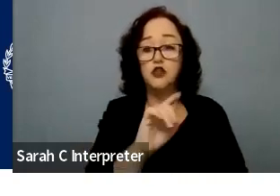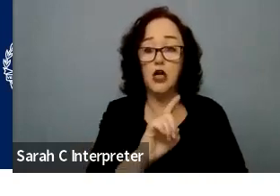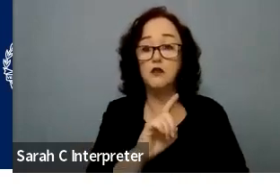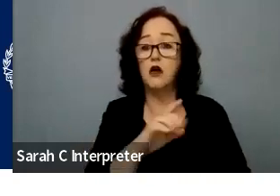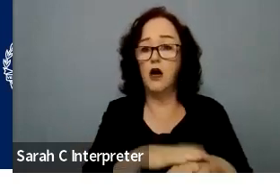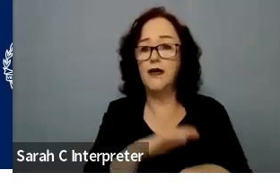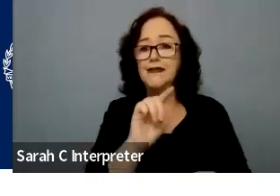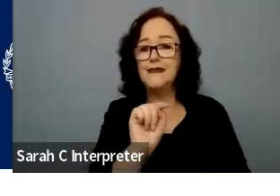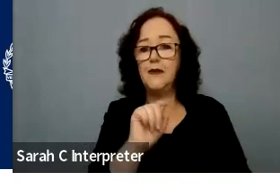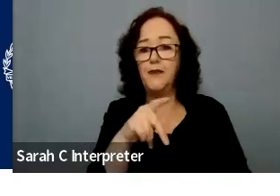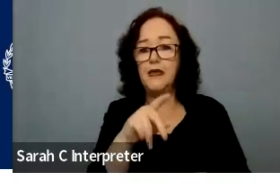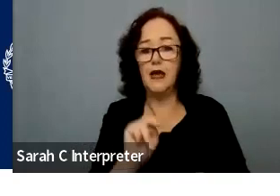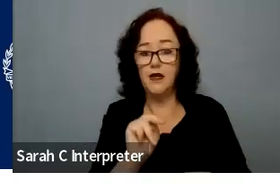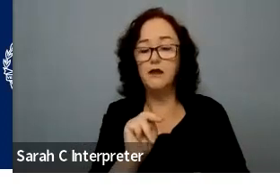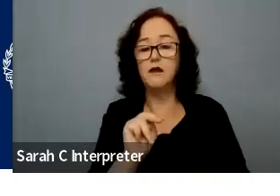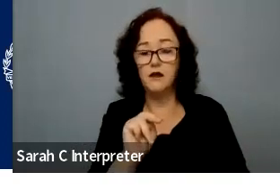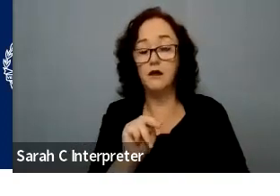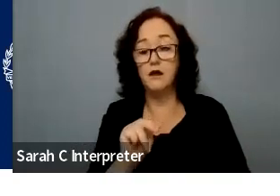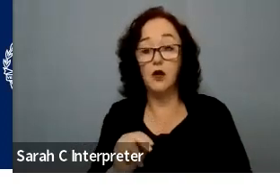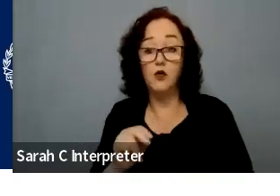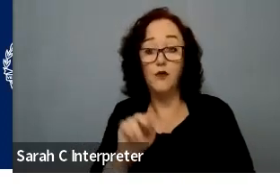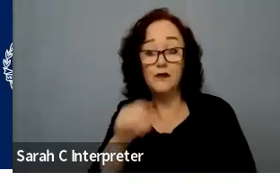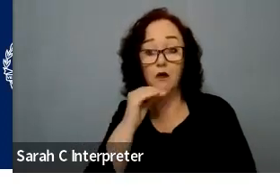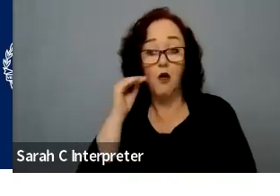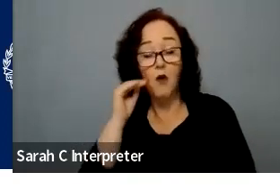he's cared for at home by his parents both of whom work full-time, actually the father